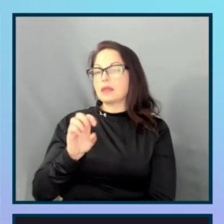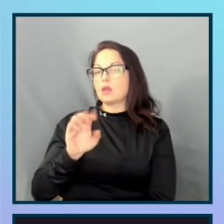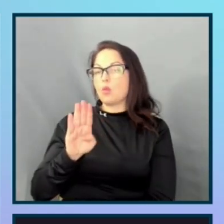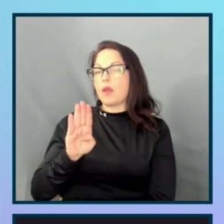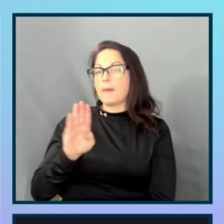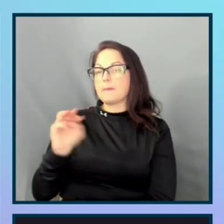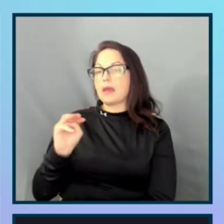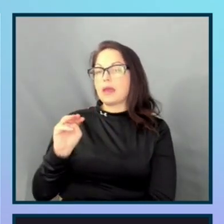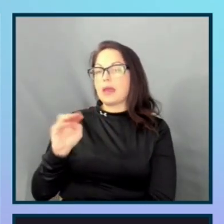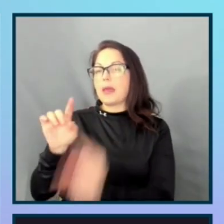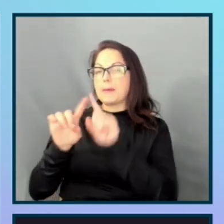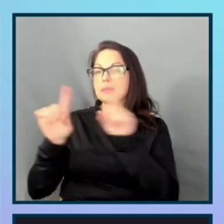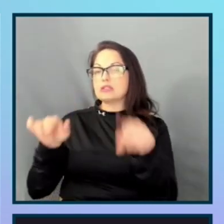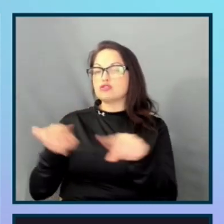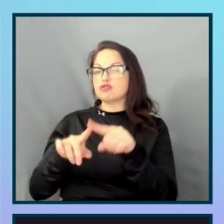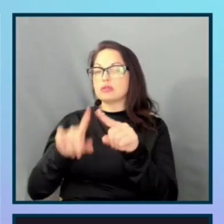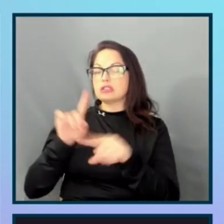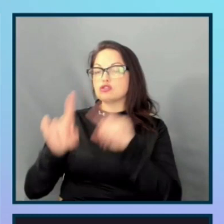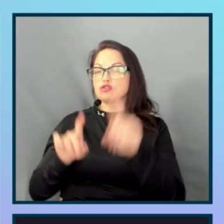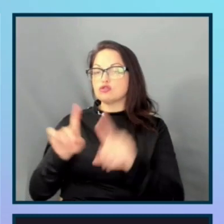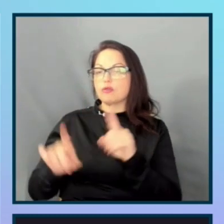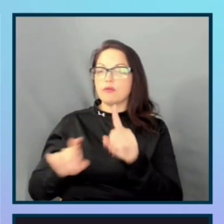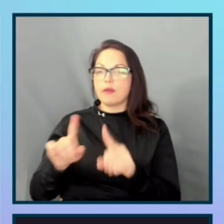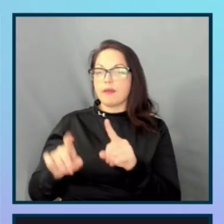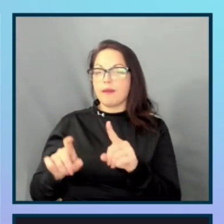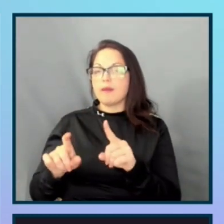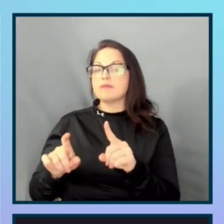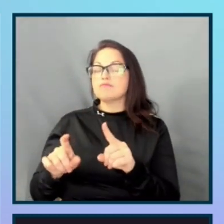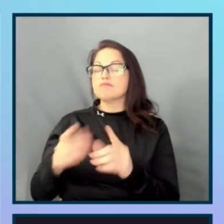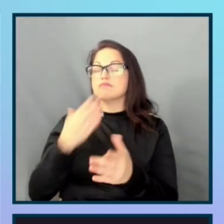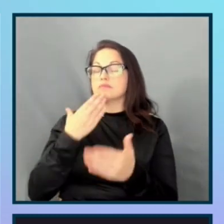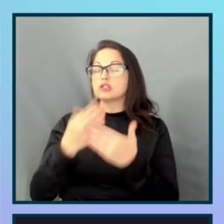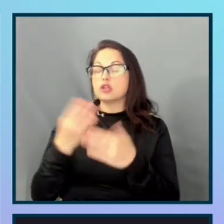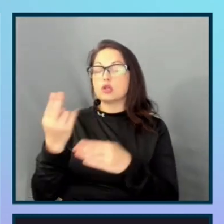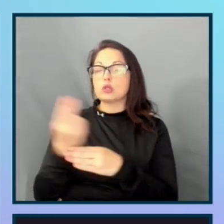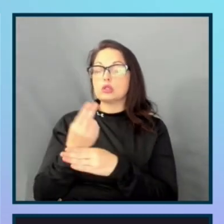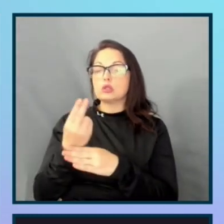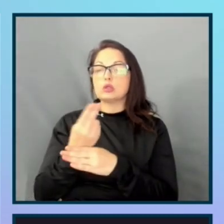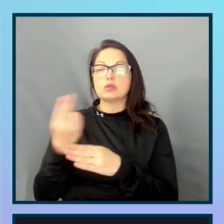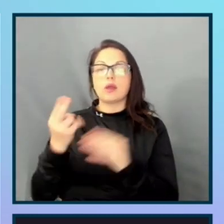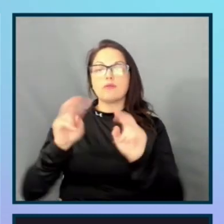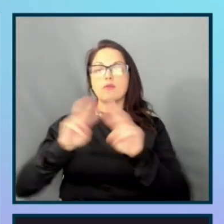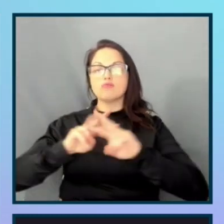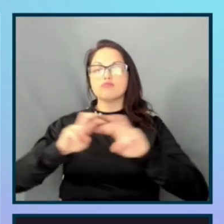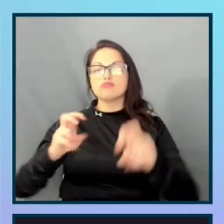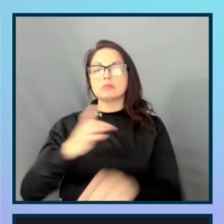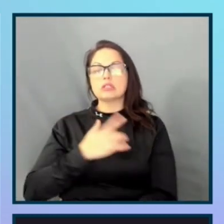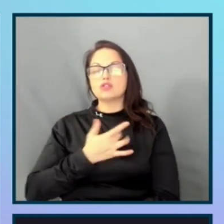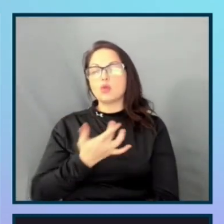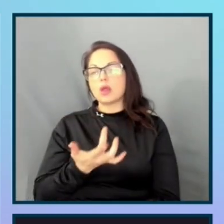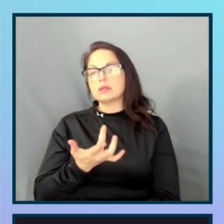Whilst they are in useful for looking at the trends and the changes within people